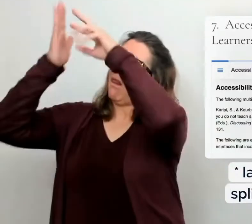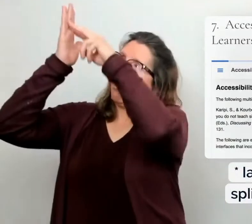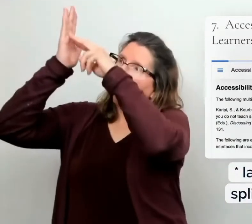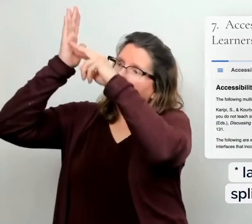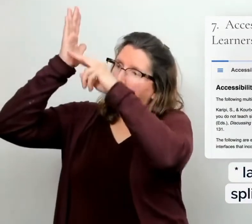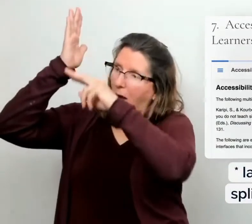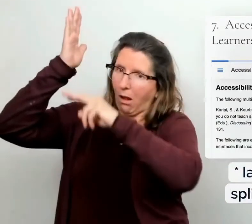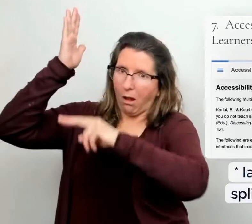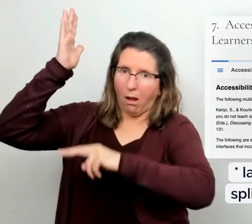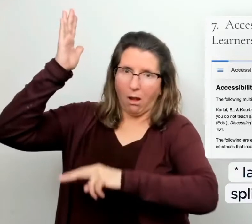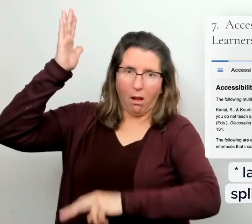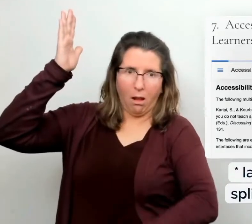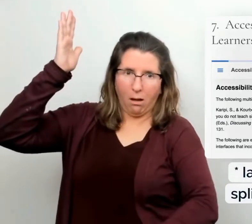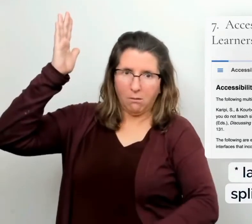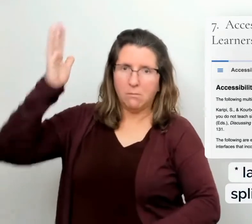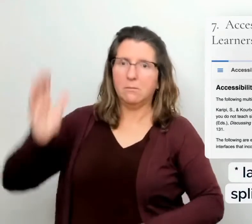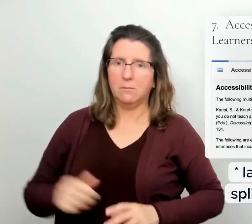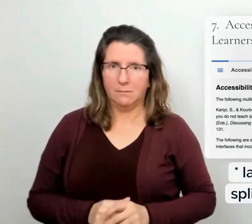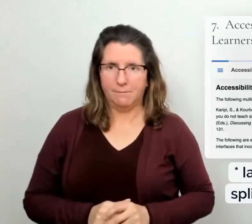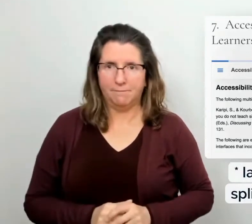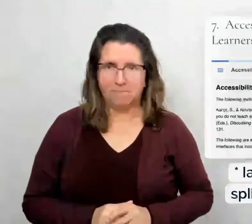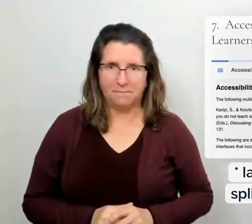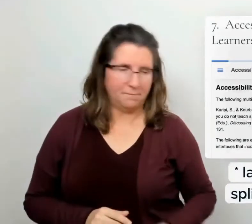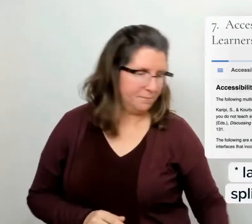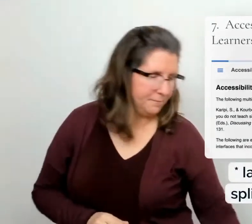In this way you are not tasked to read a screen full of text.